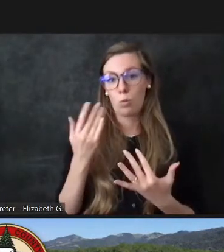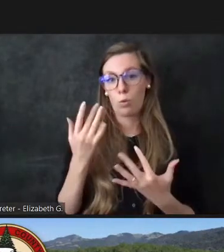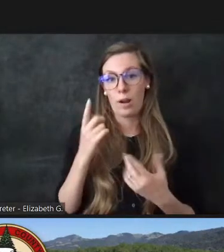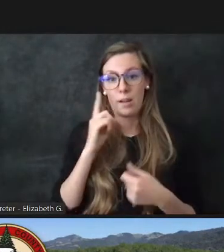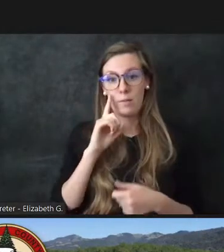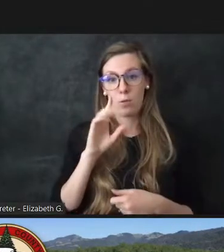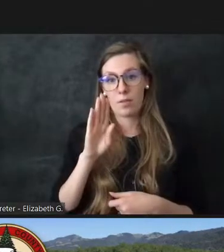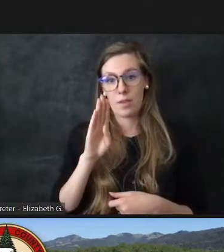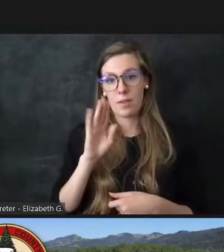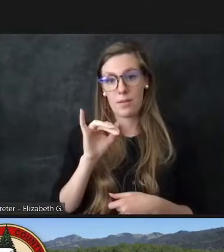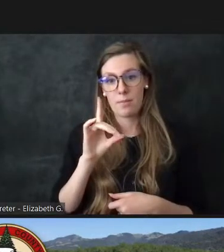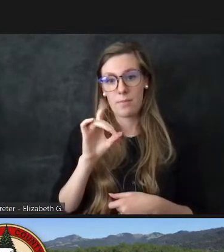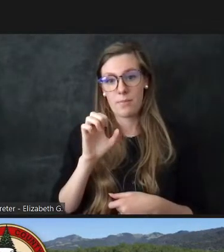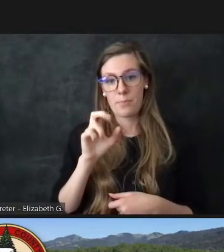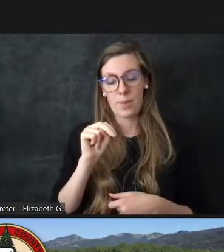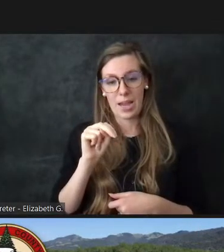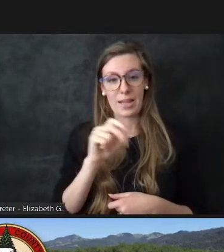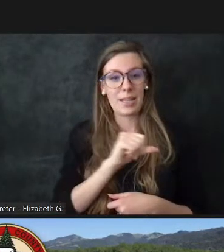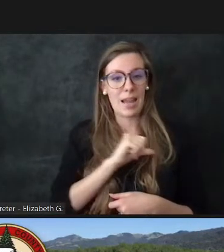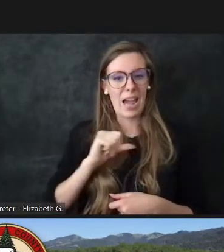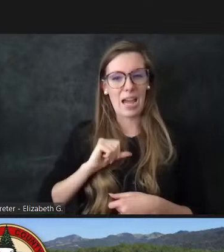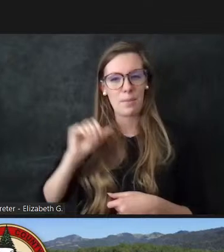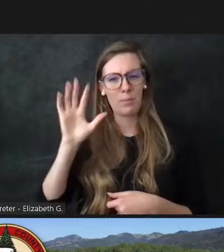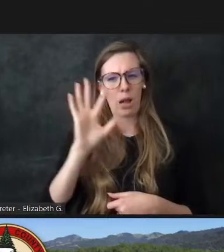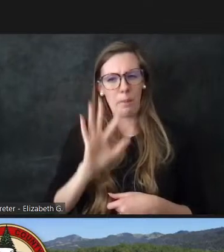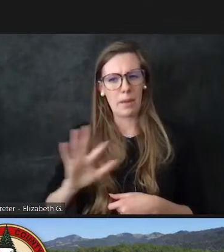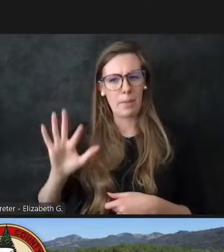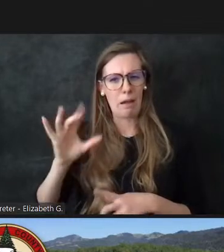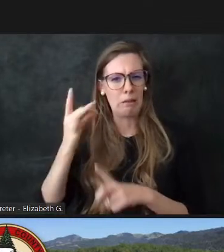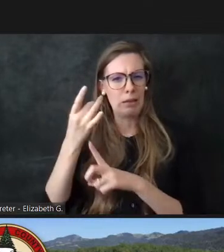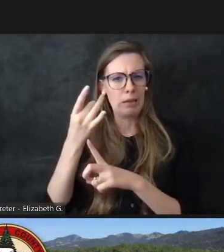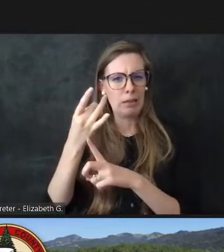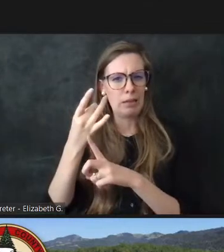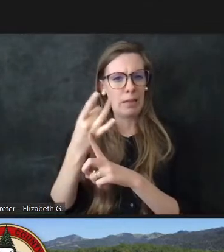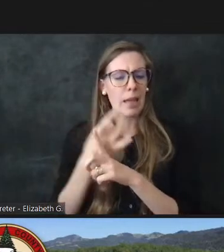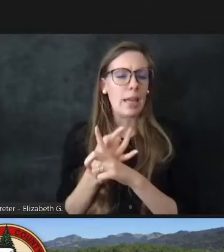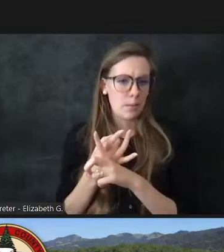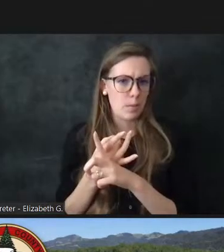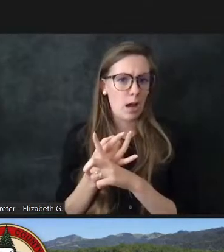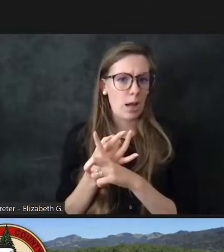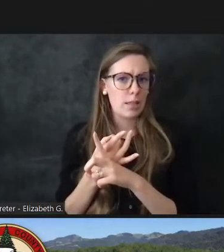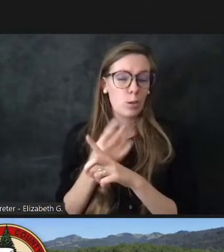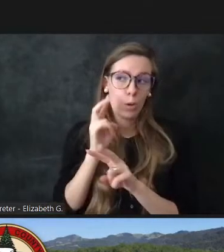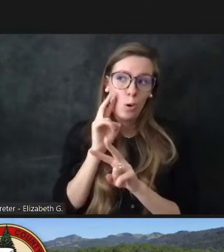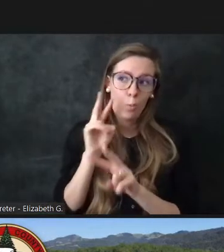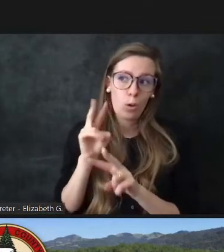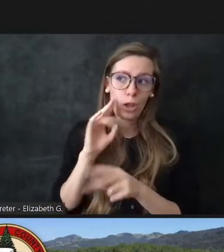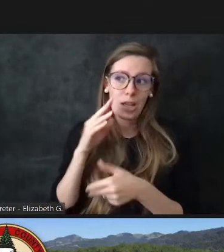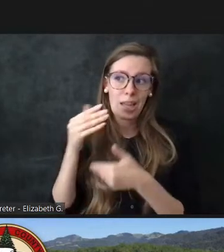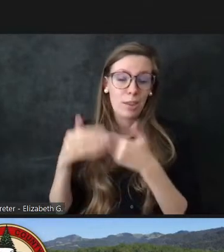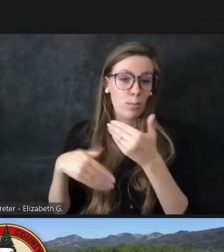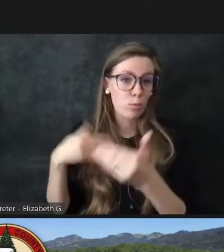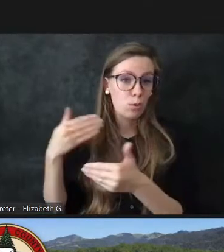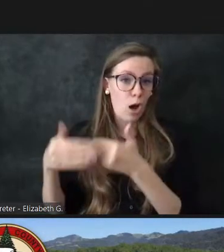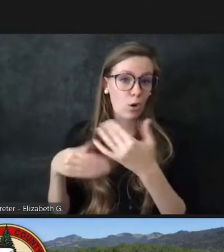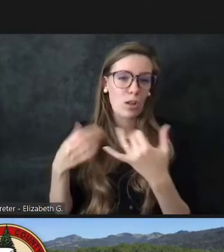it will probably be in about eight months when we're going to look at the progress. And so right now we just ask people